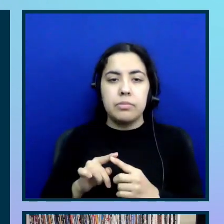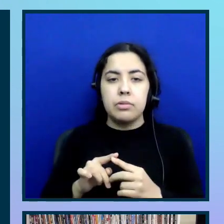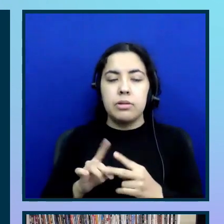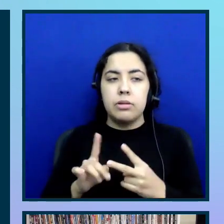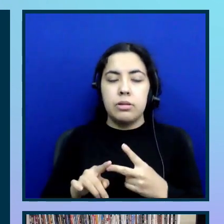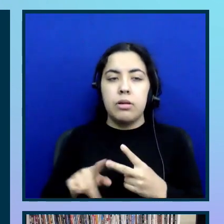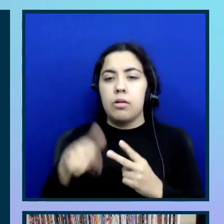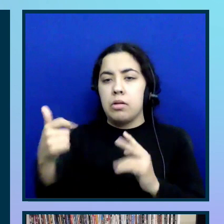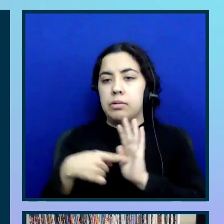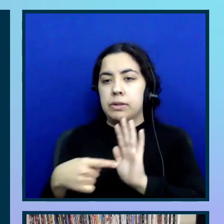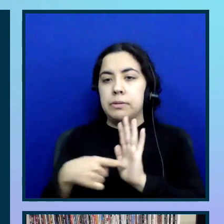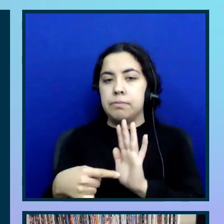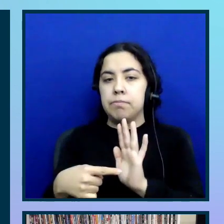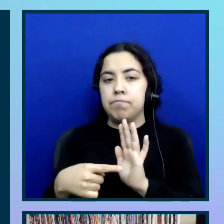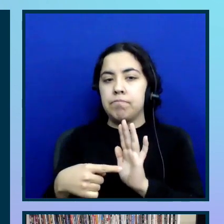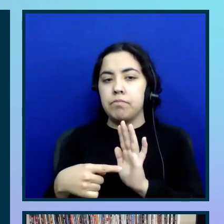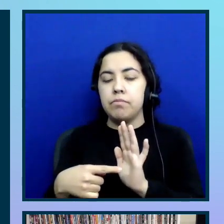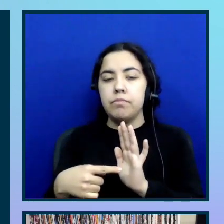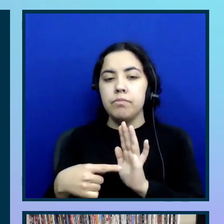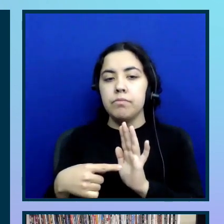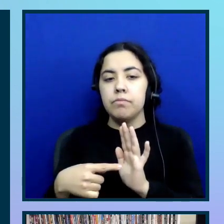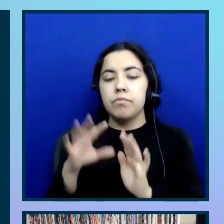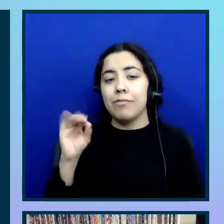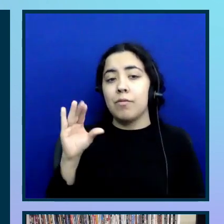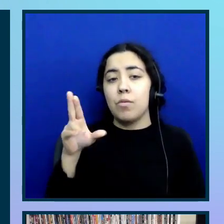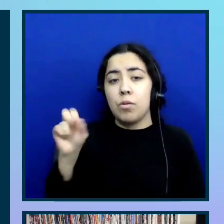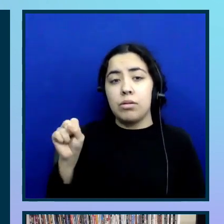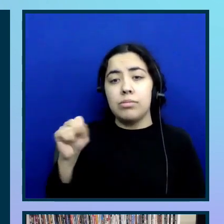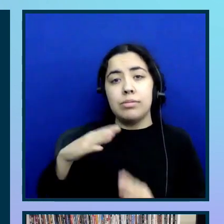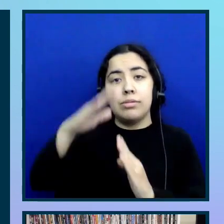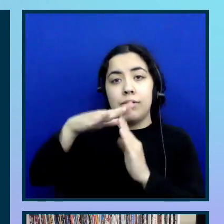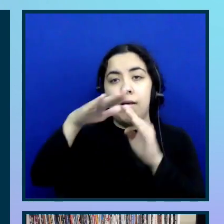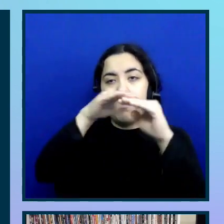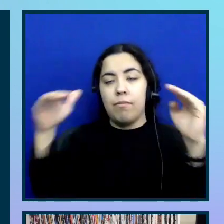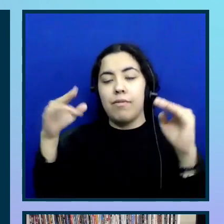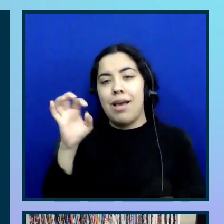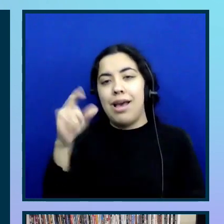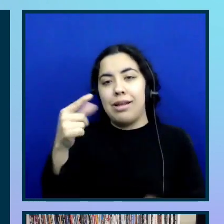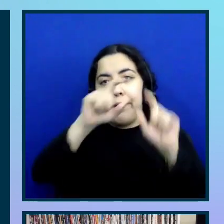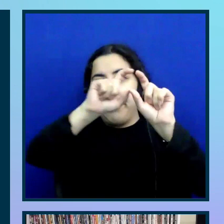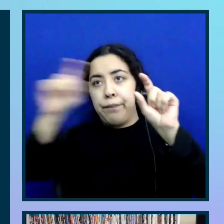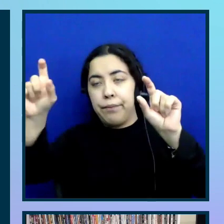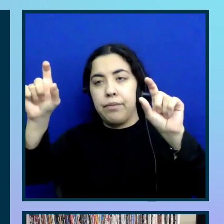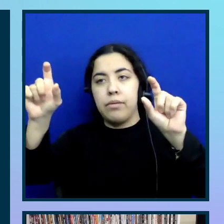Another example is you could move focus to the top level heading element, and this would allow the user to move forward